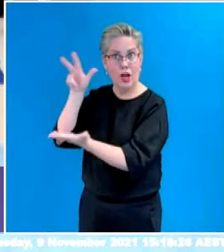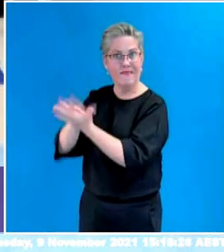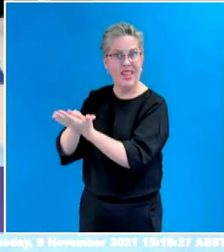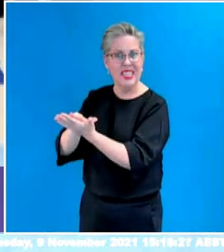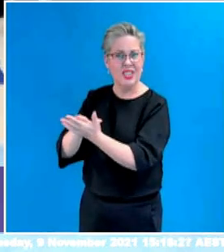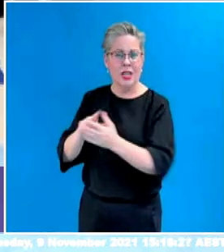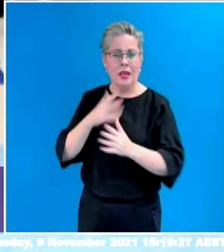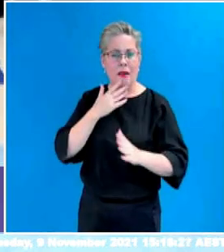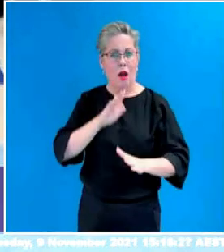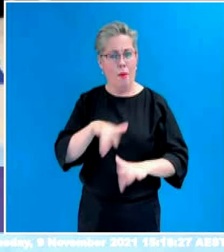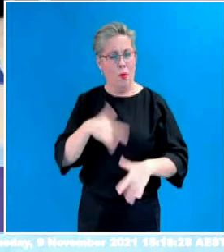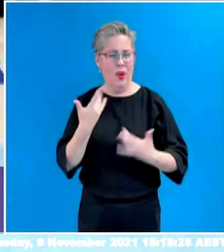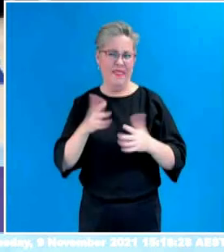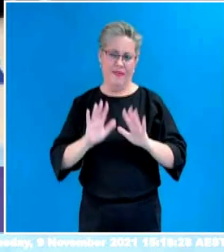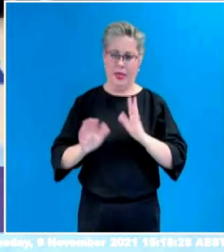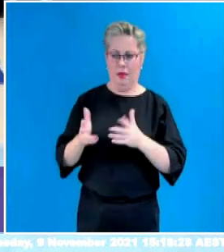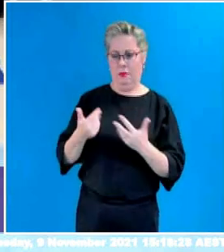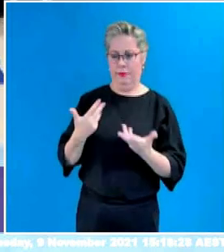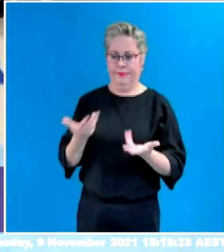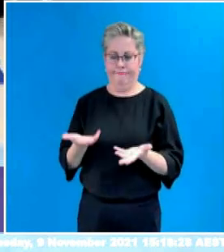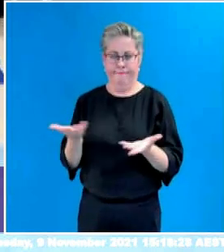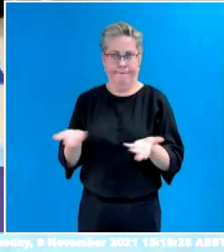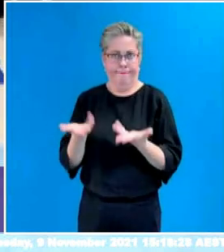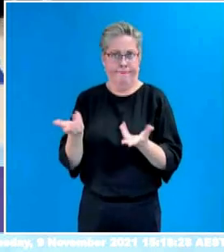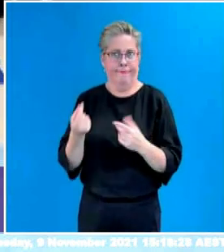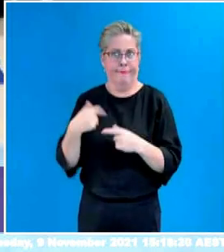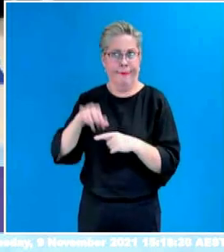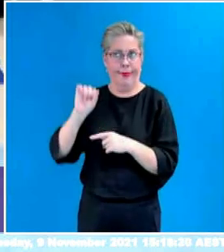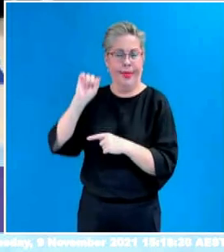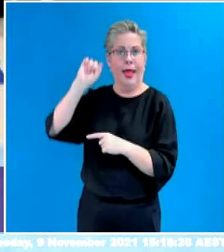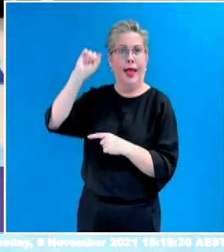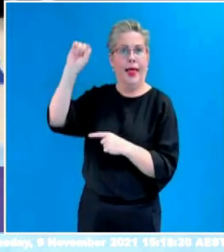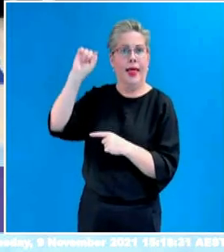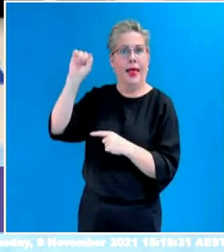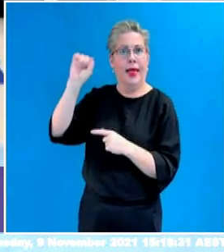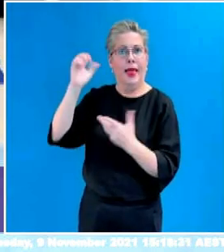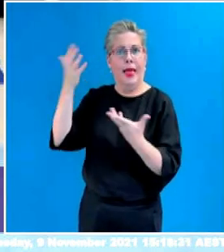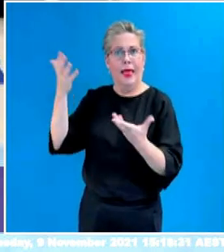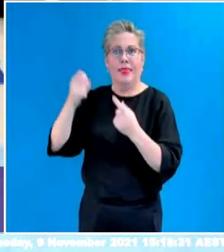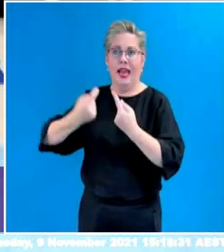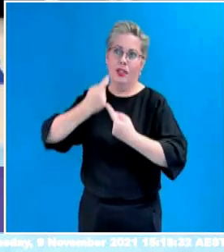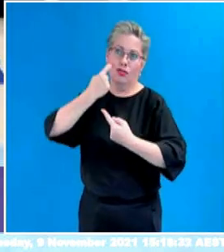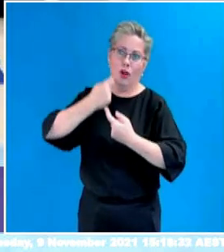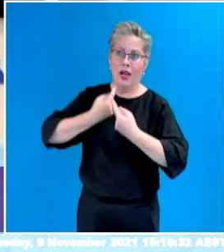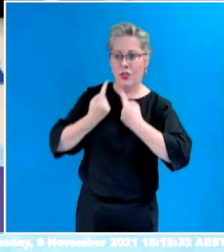It's a nice way of framing and describing aspects of the Convention and